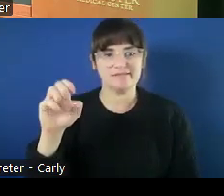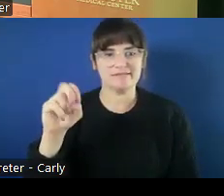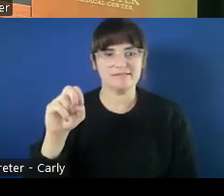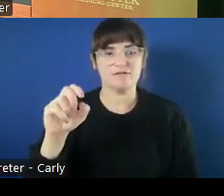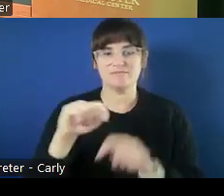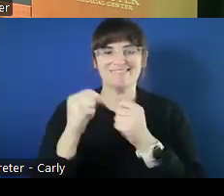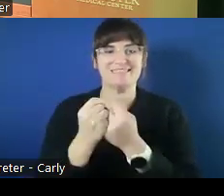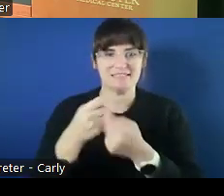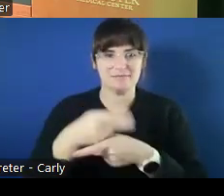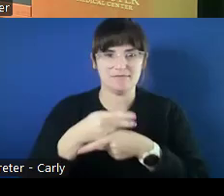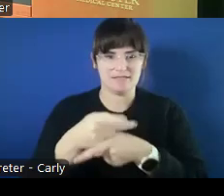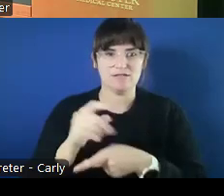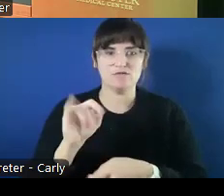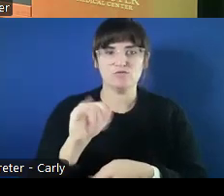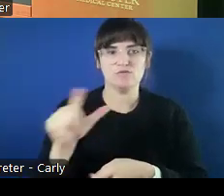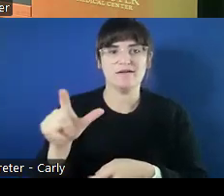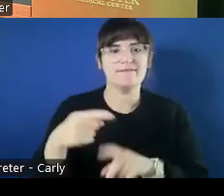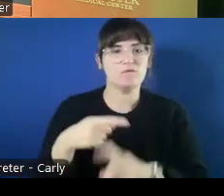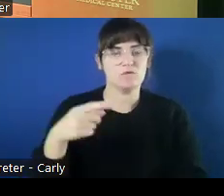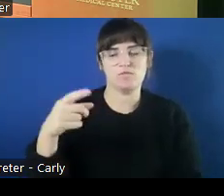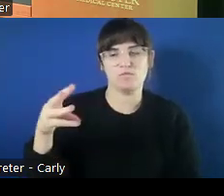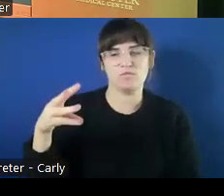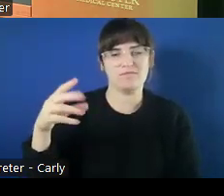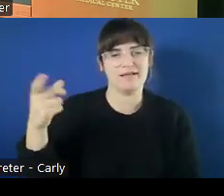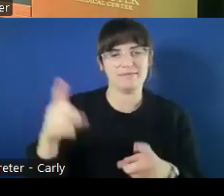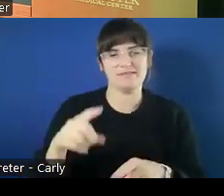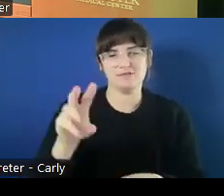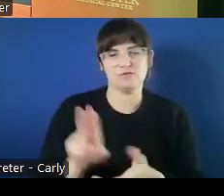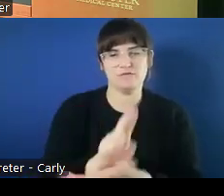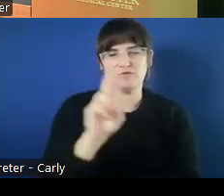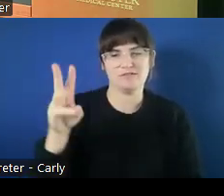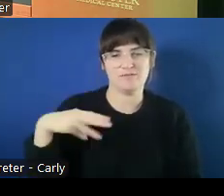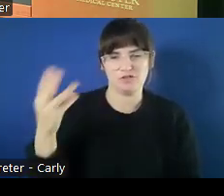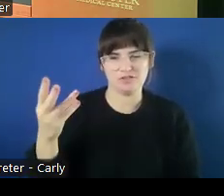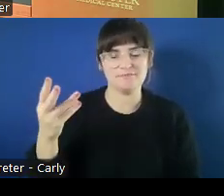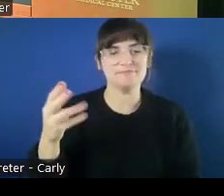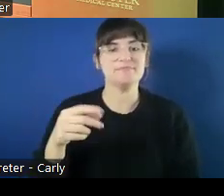colleagues from the University of Washington um and this study really involved using nurses as